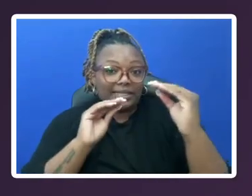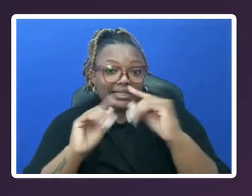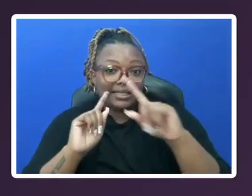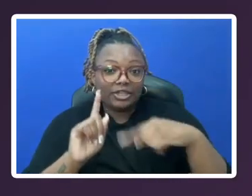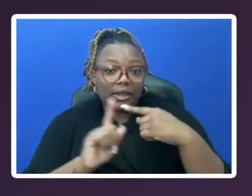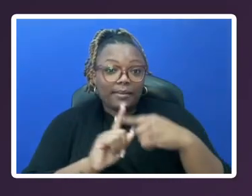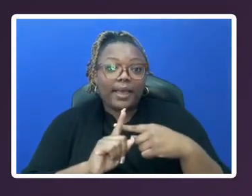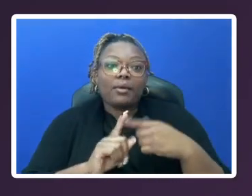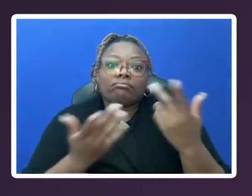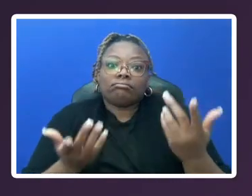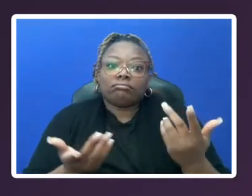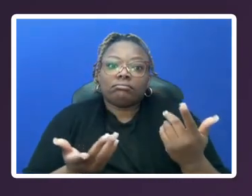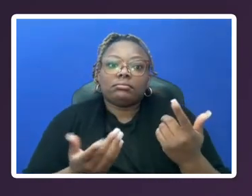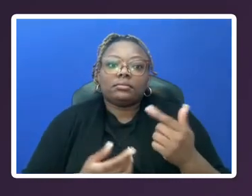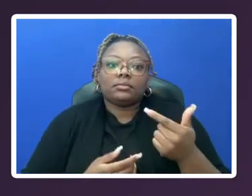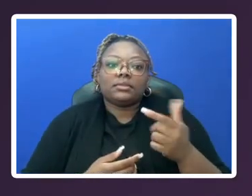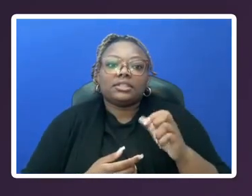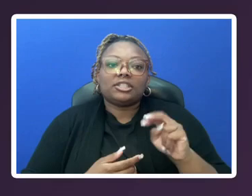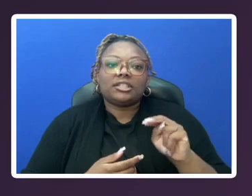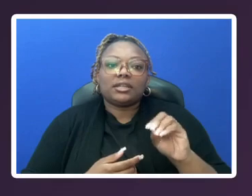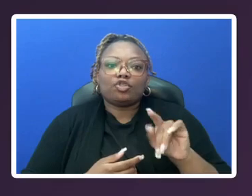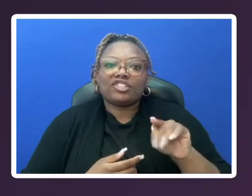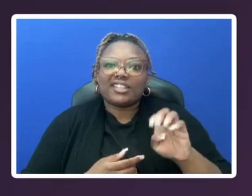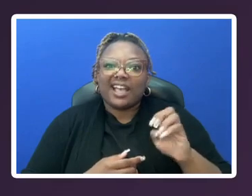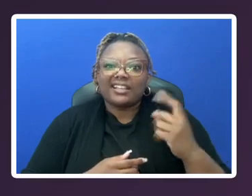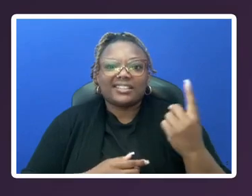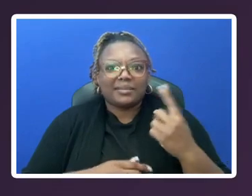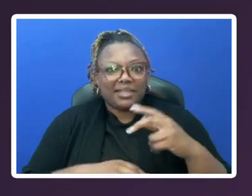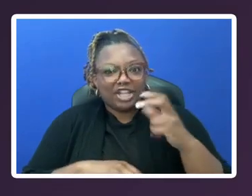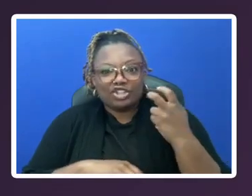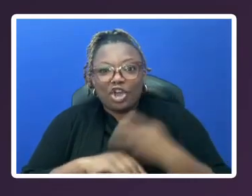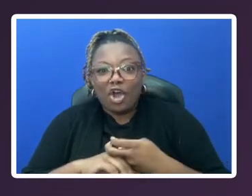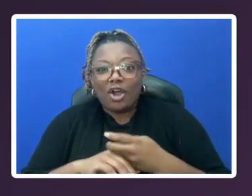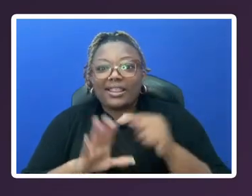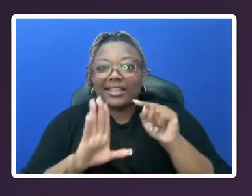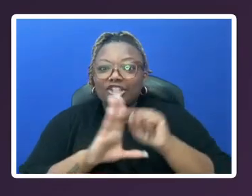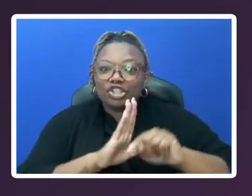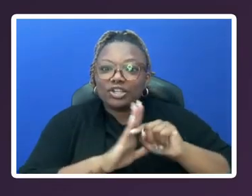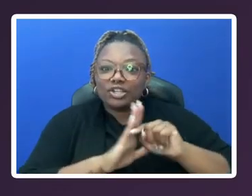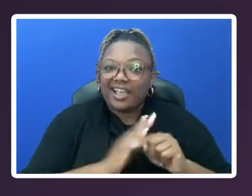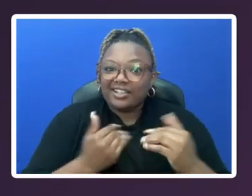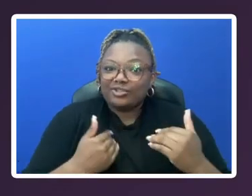you know, something very difficult, like genocide to younger audiences?